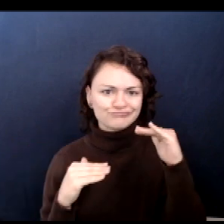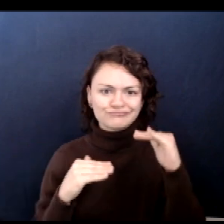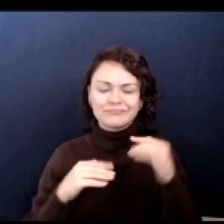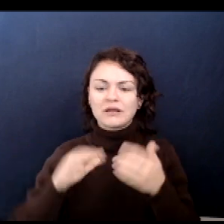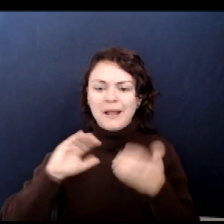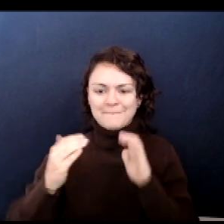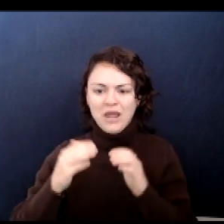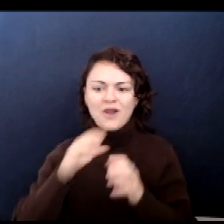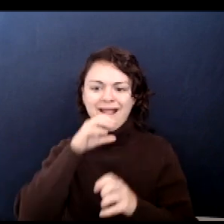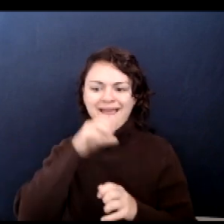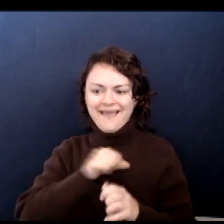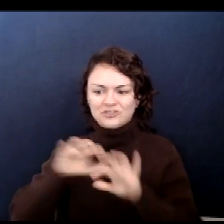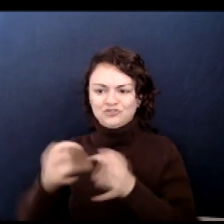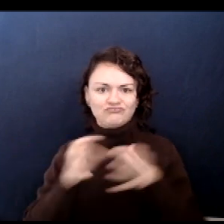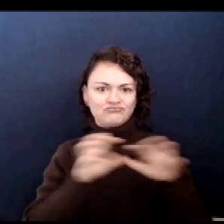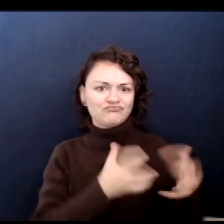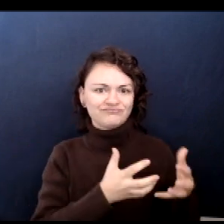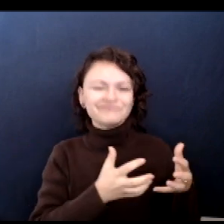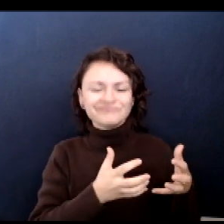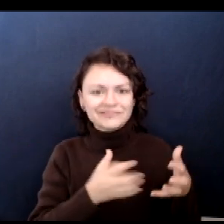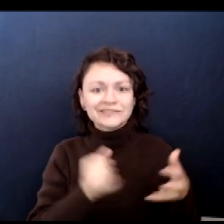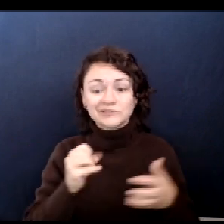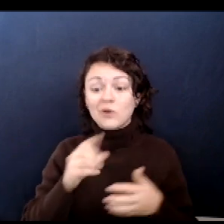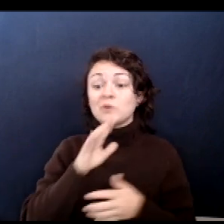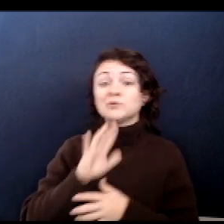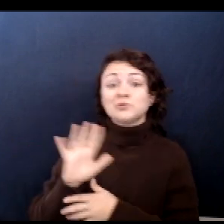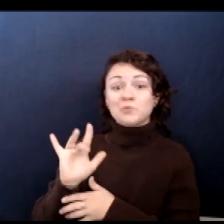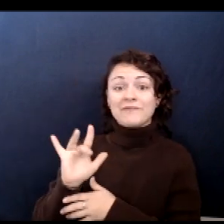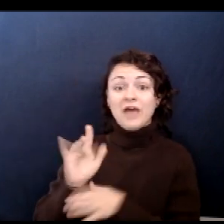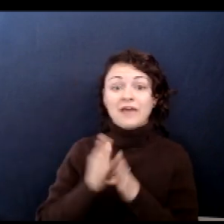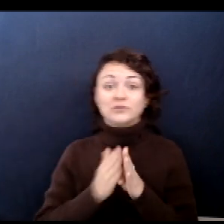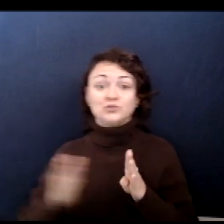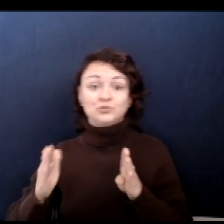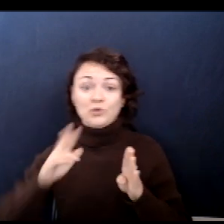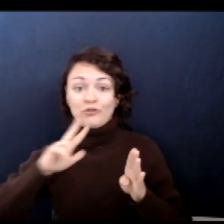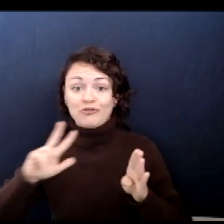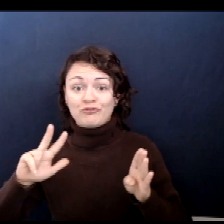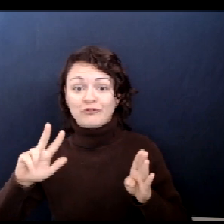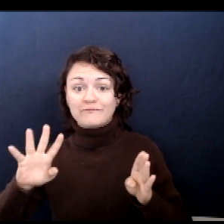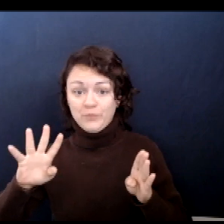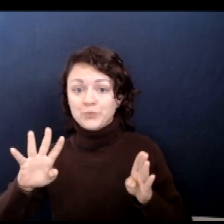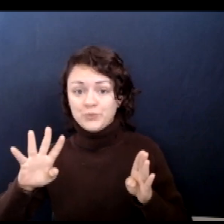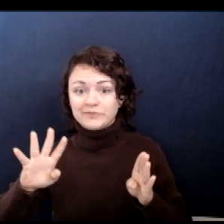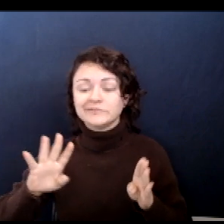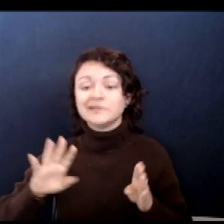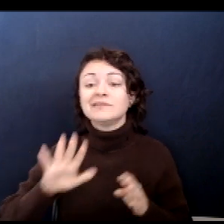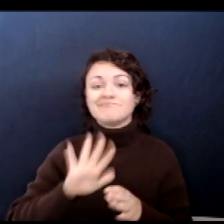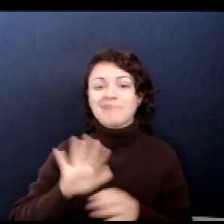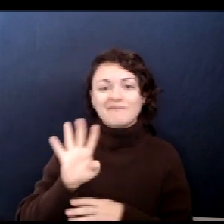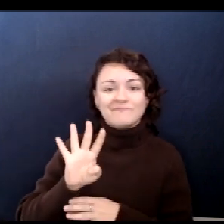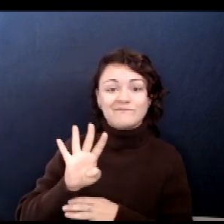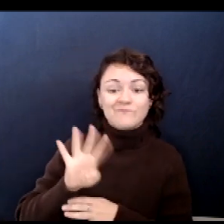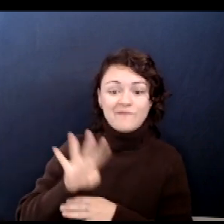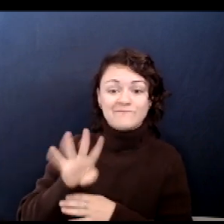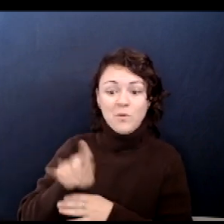So, within the age groups of 25 to 34, there is a 44.5% there are